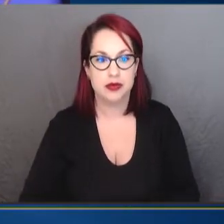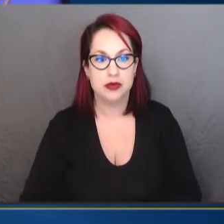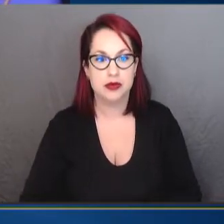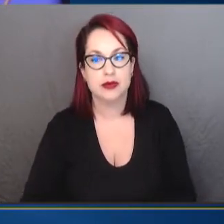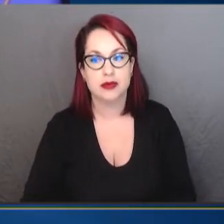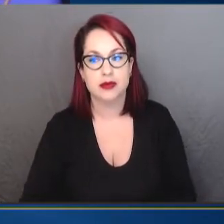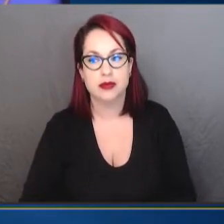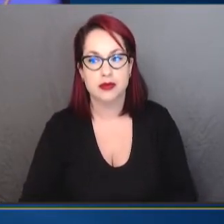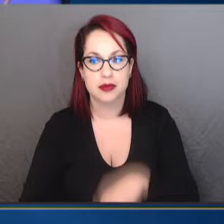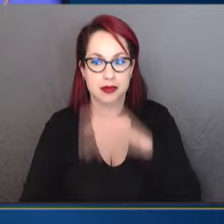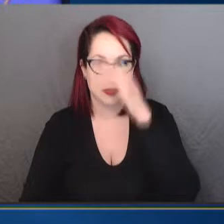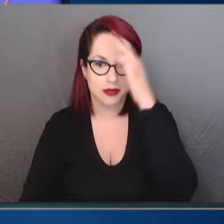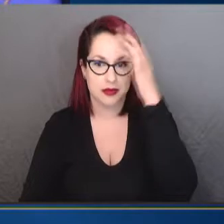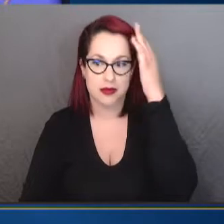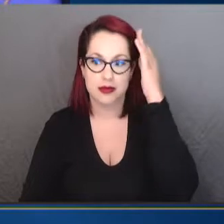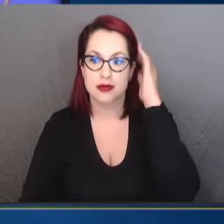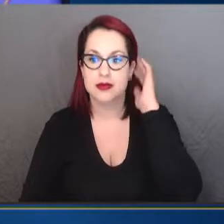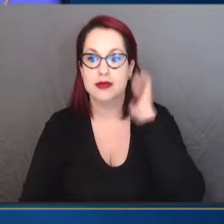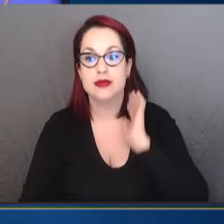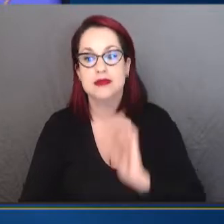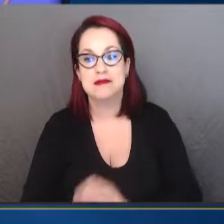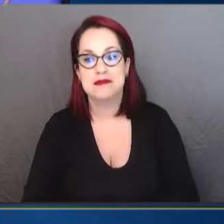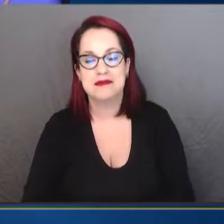All right. The secretary is in position.